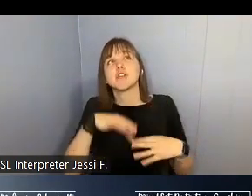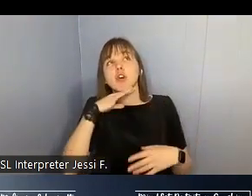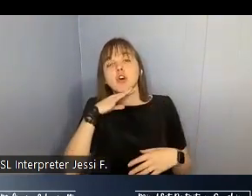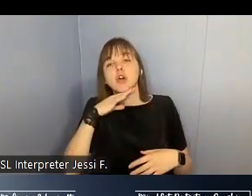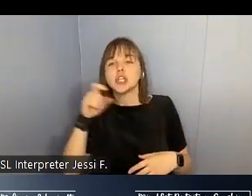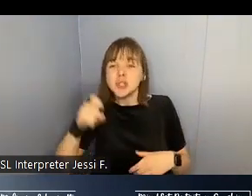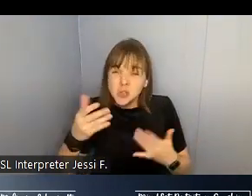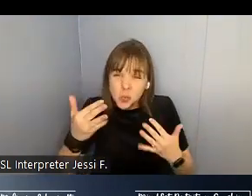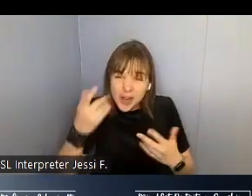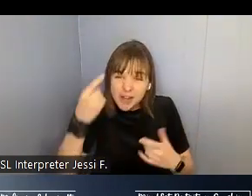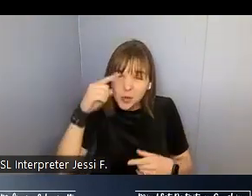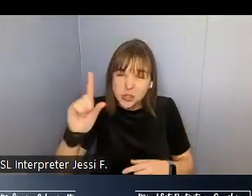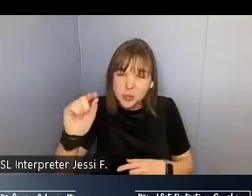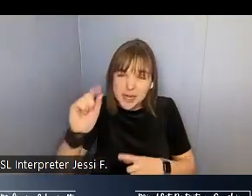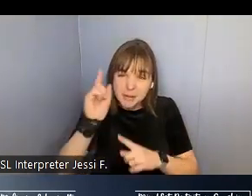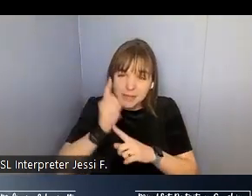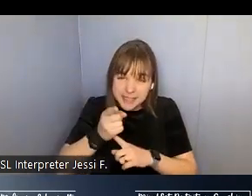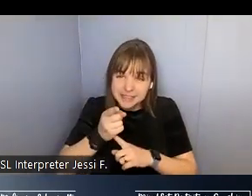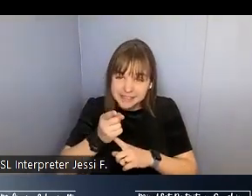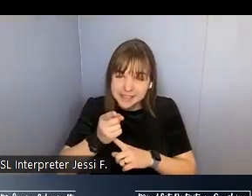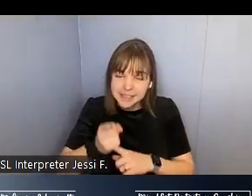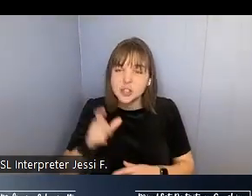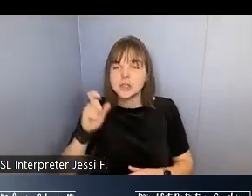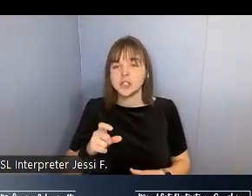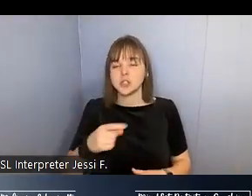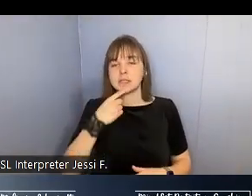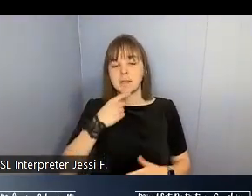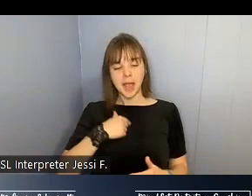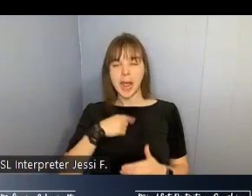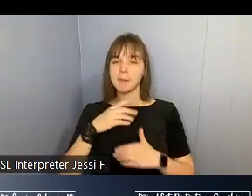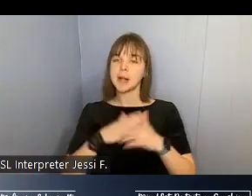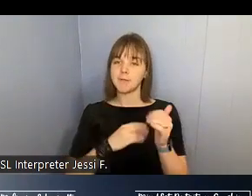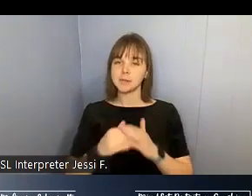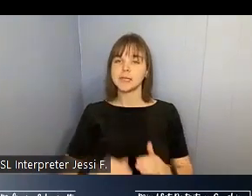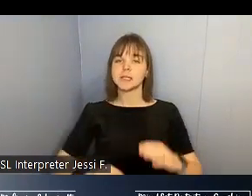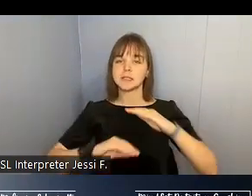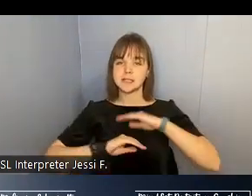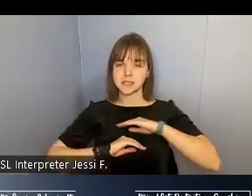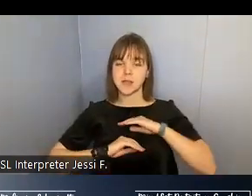signal that you are comfortably satisfied and comfortably full, not overfull.